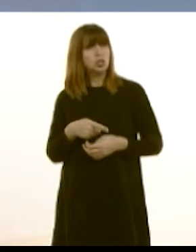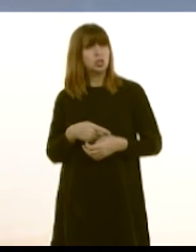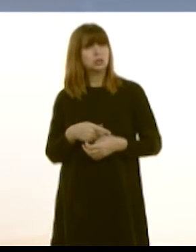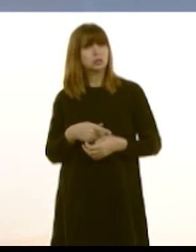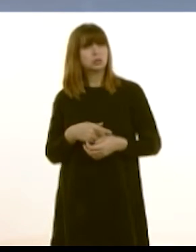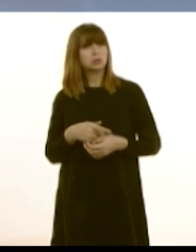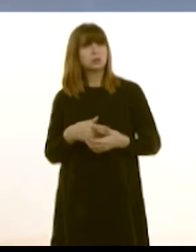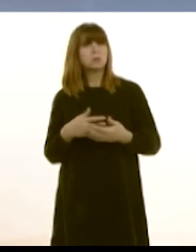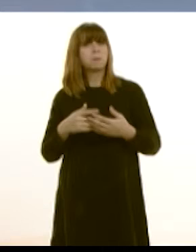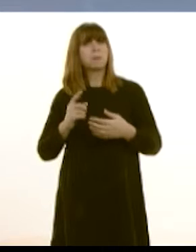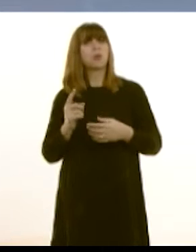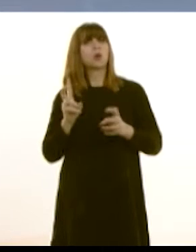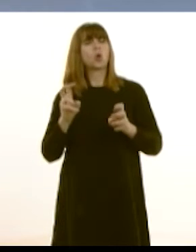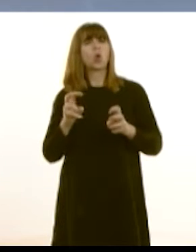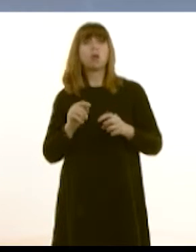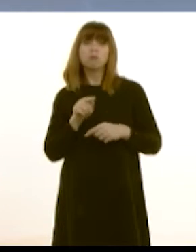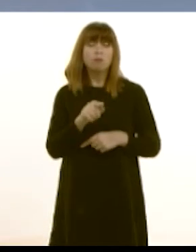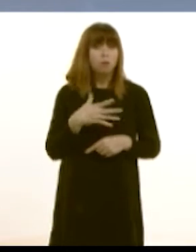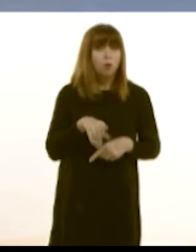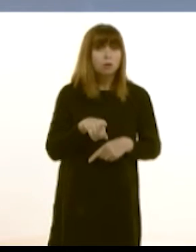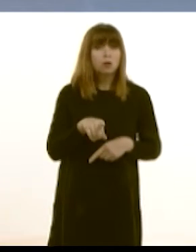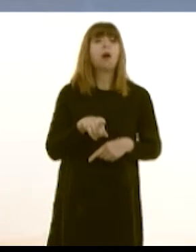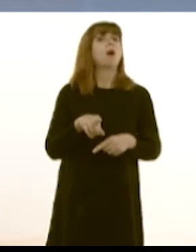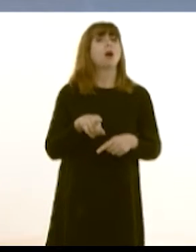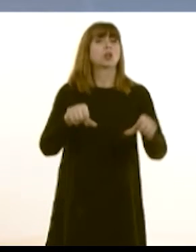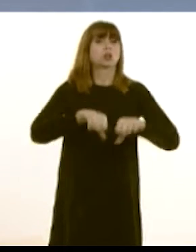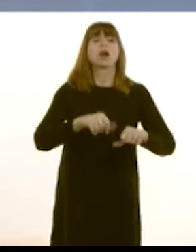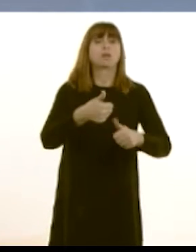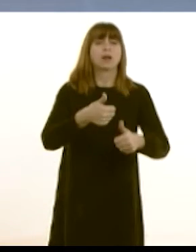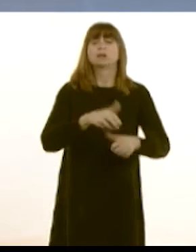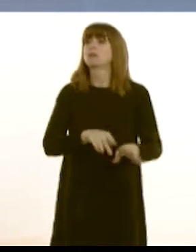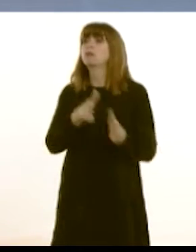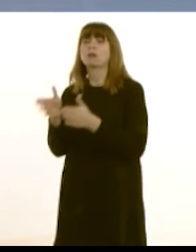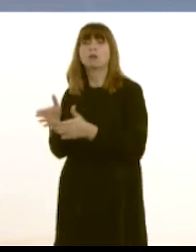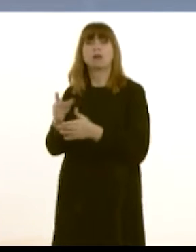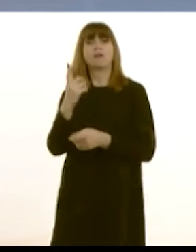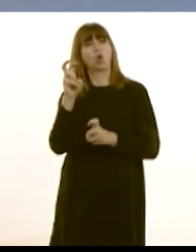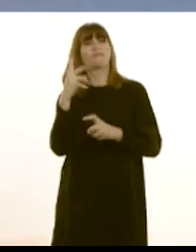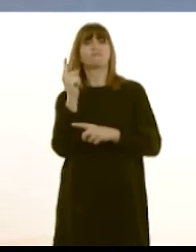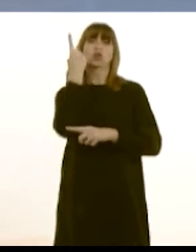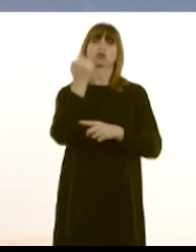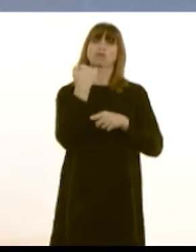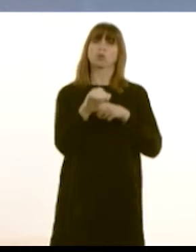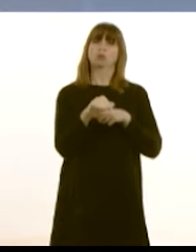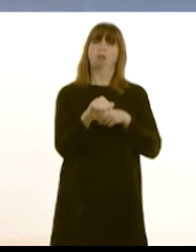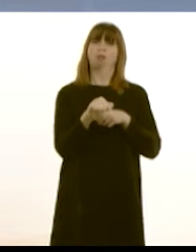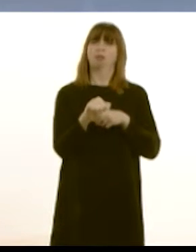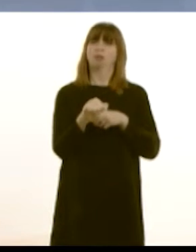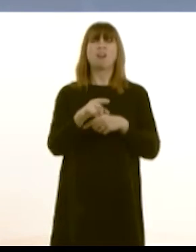for a first-refusal basis. How are you taking forward the community asset transfer and, you know, why are you not bringing